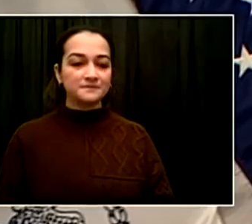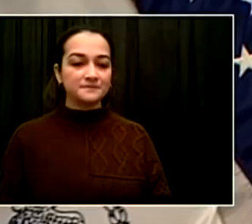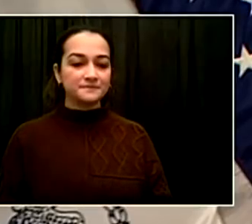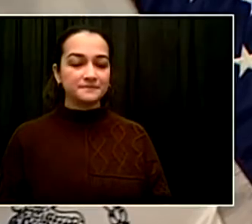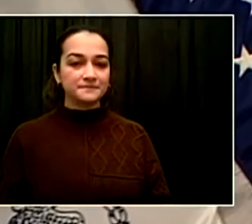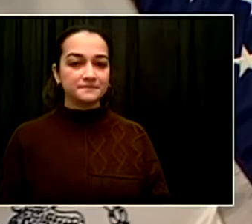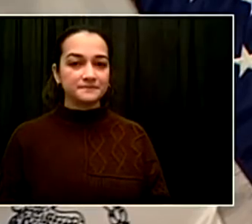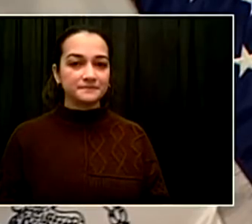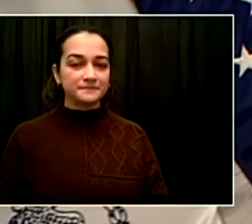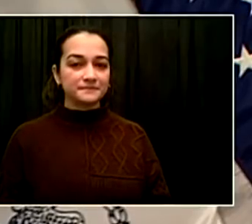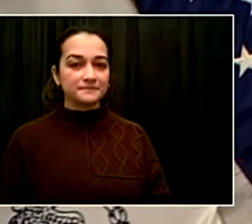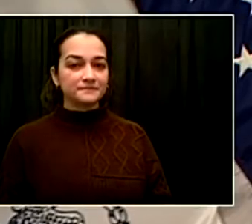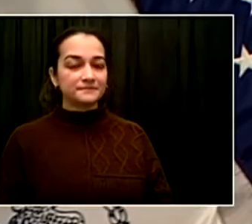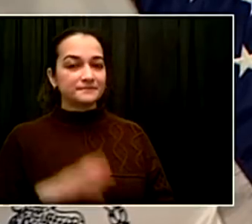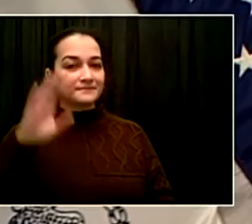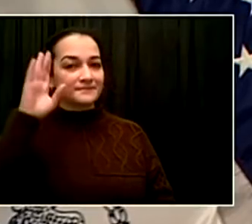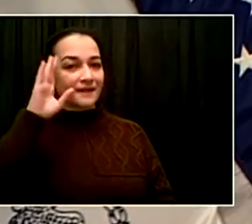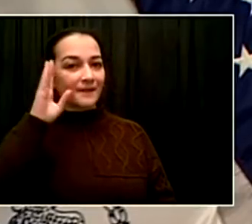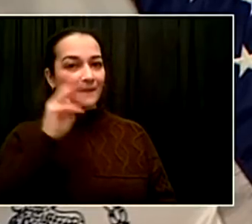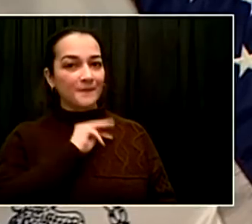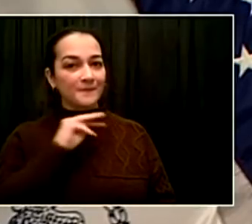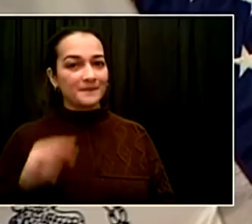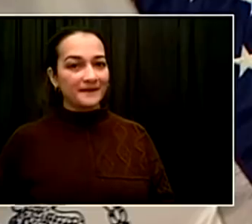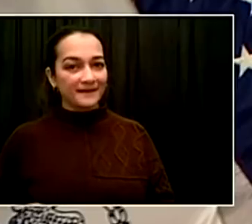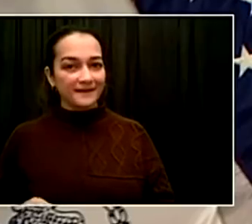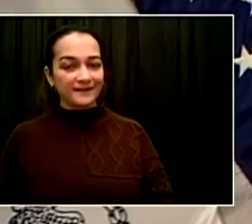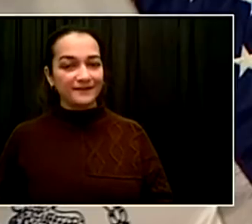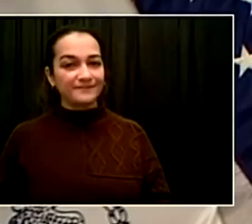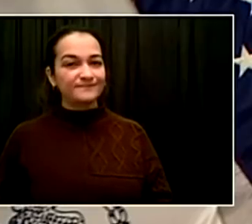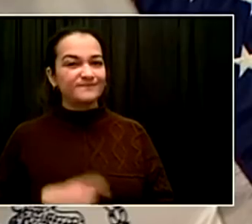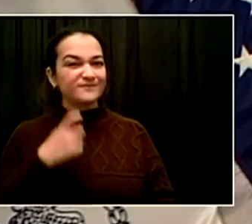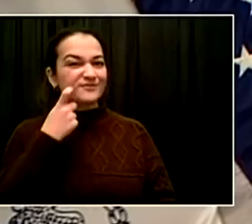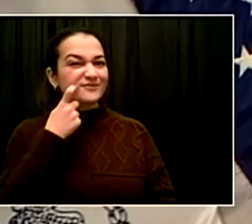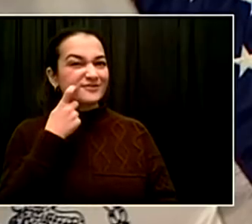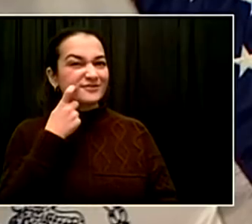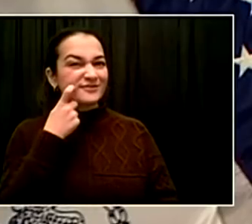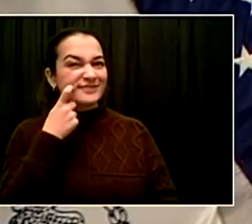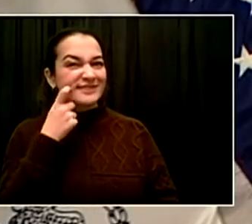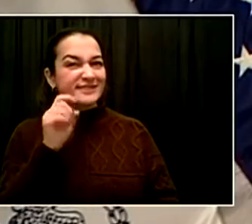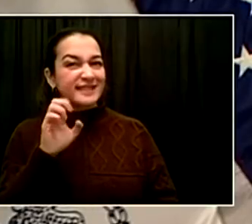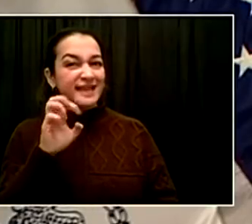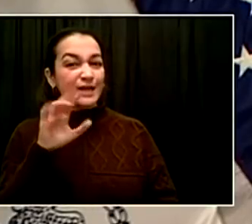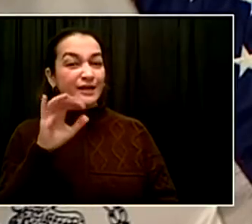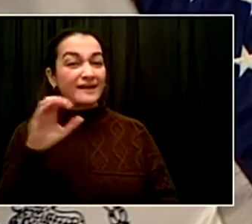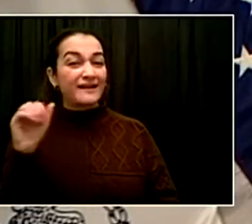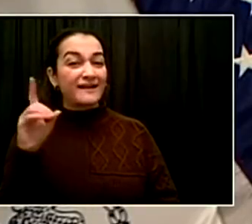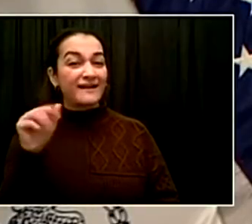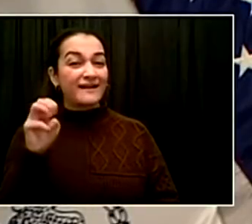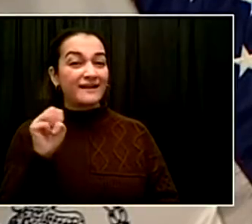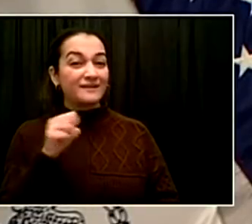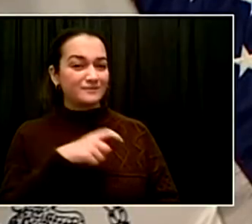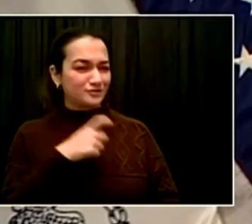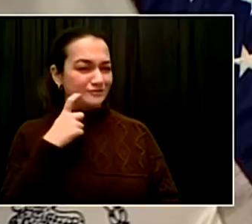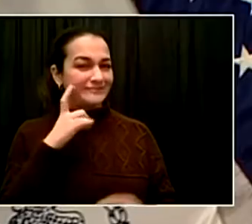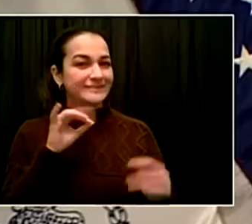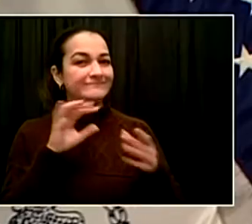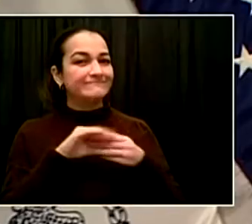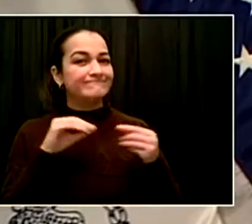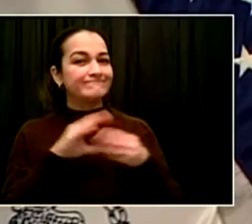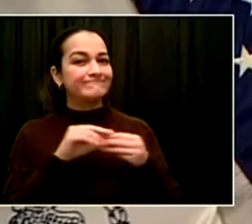HI, MR. MAYOR. MOMENTS AGO MAYOR ELECT ERIC ADAMS SAID THAT THERE IS "NO